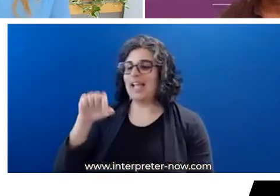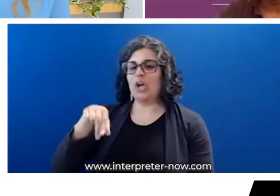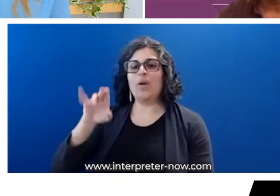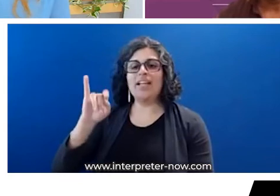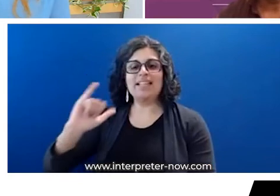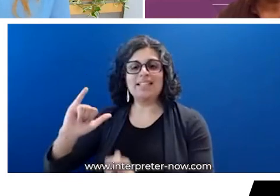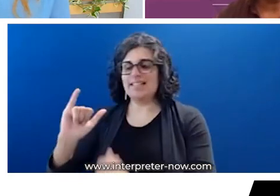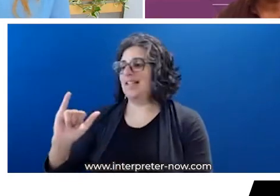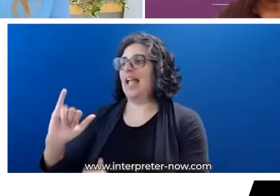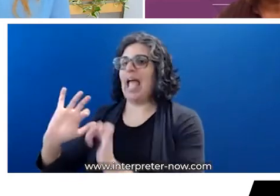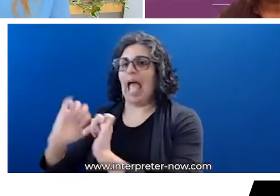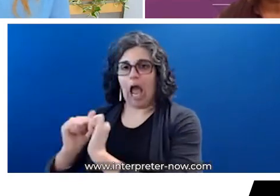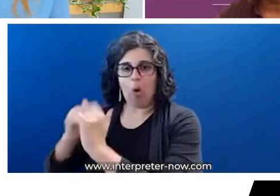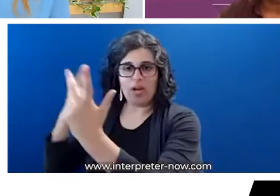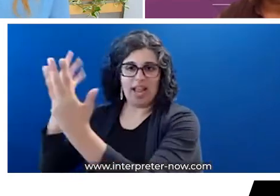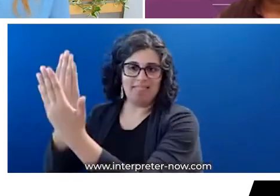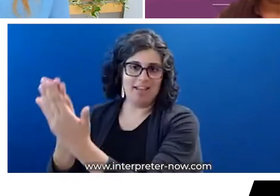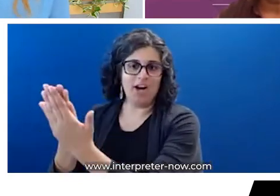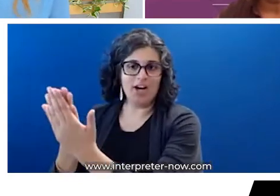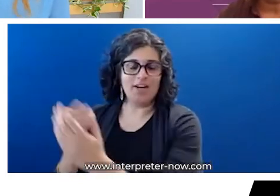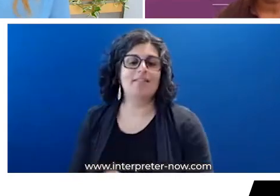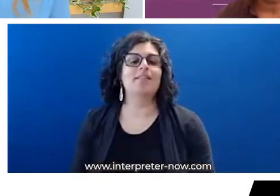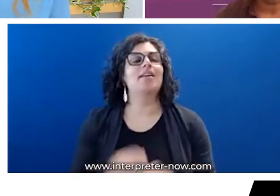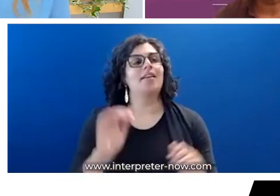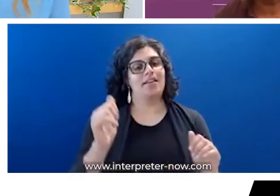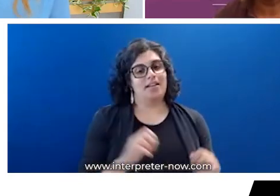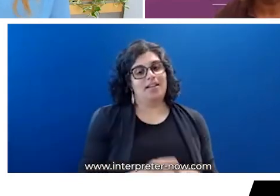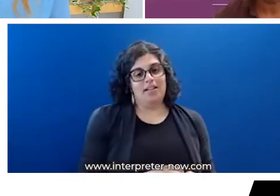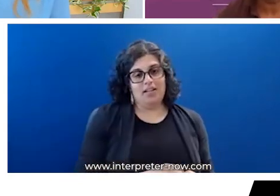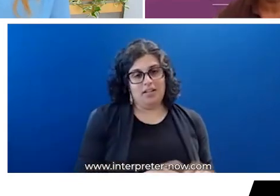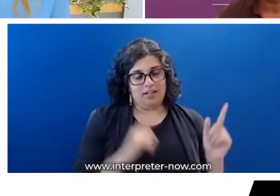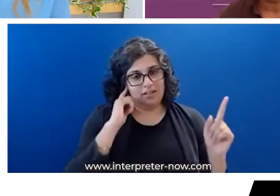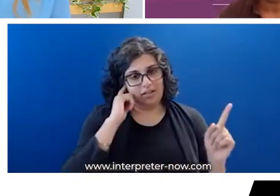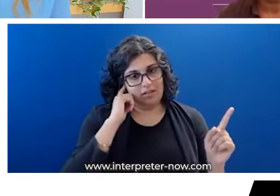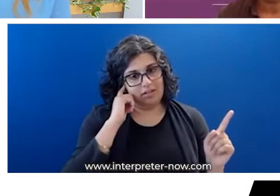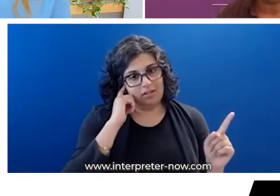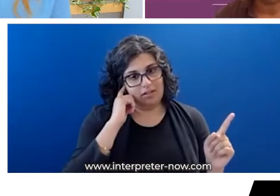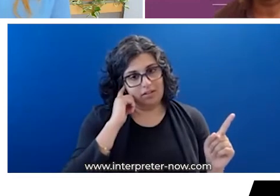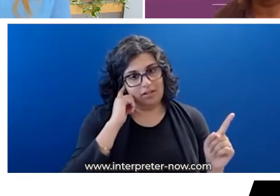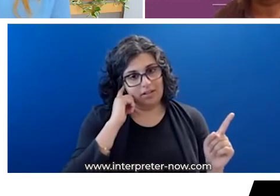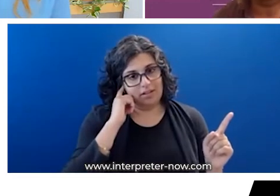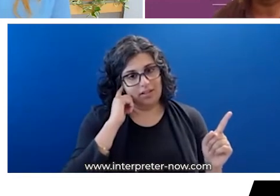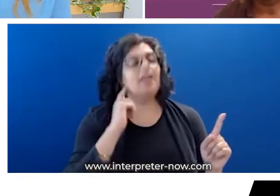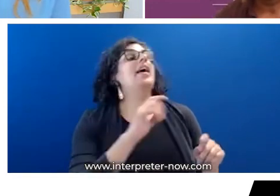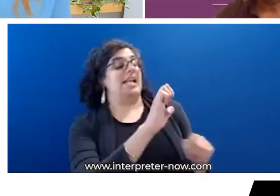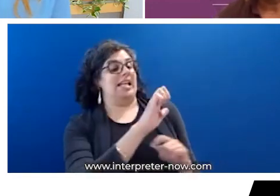Another way that I've heard it described as equality is giving everyone a shoe. Equity is giving everyone a shoe that fits, right?